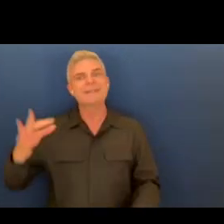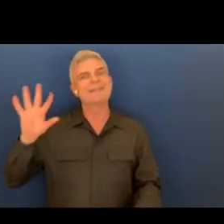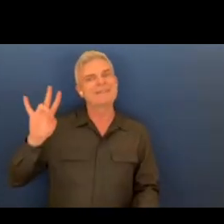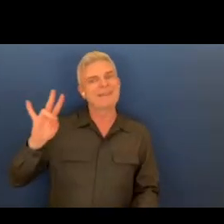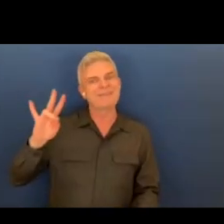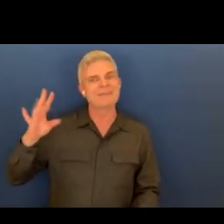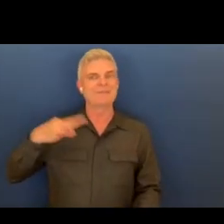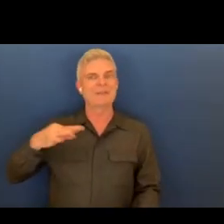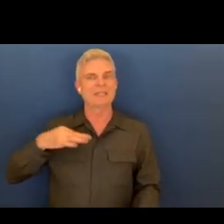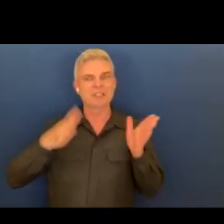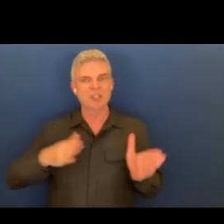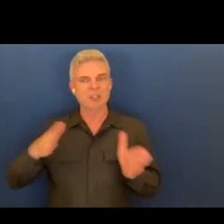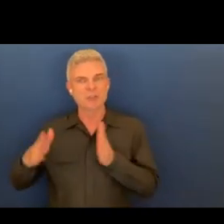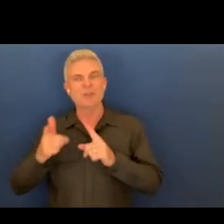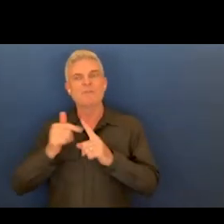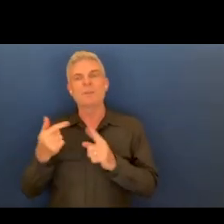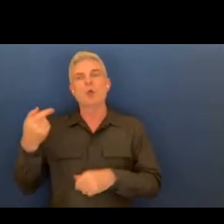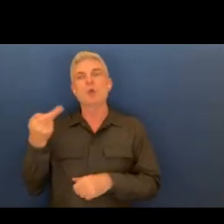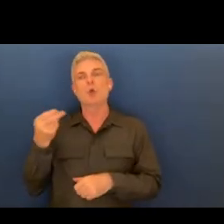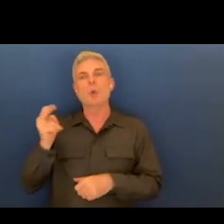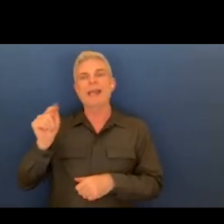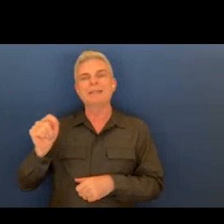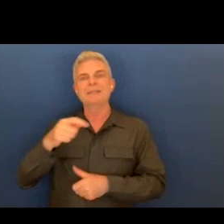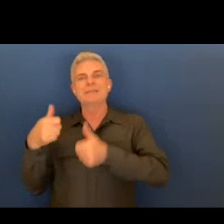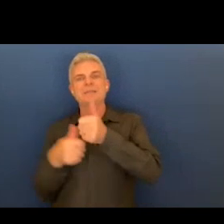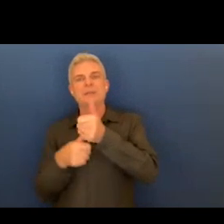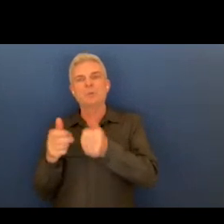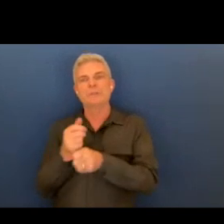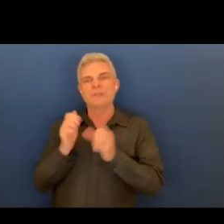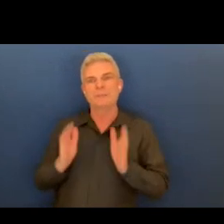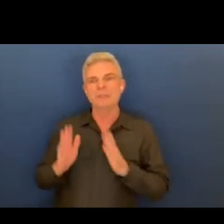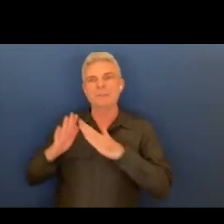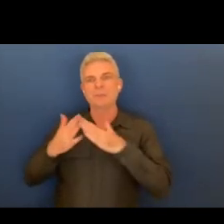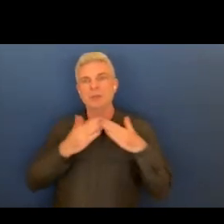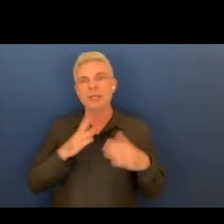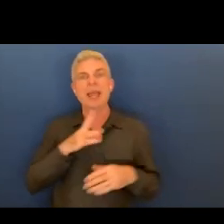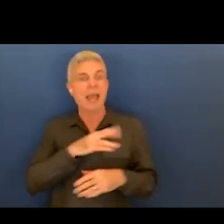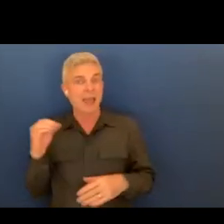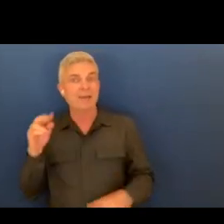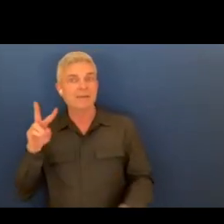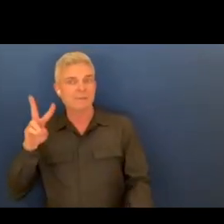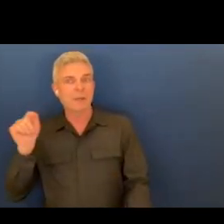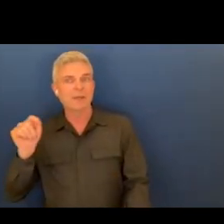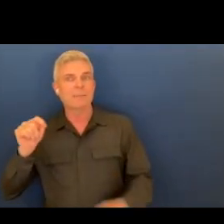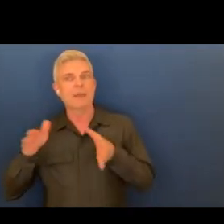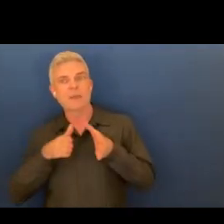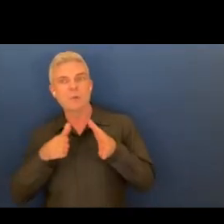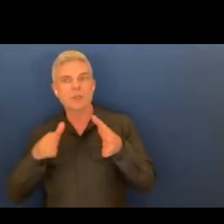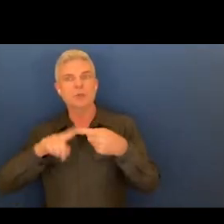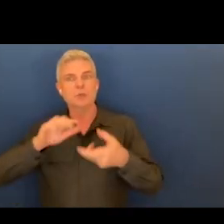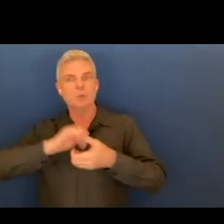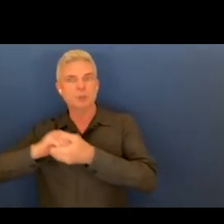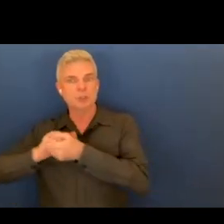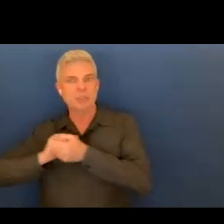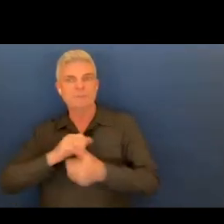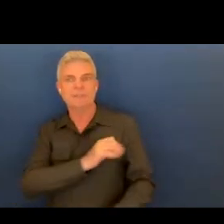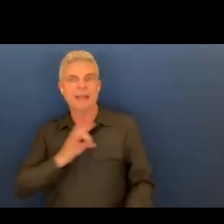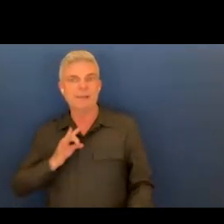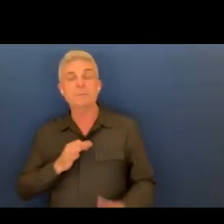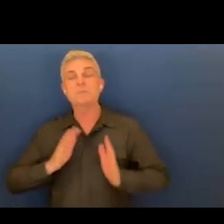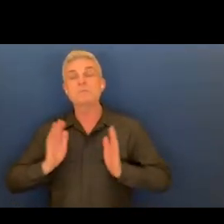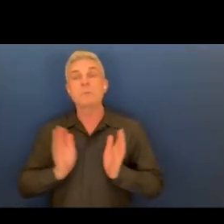subrecipients community, and the VT-P2P staff. The smaller team consisted of myself and Kim